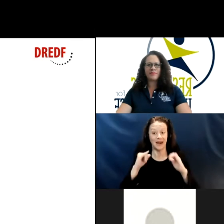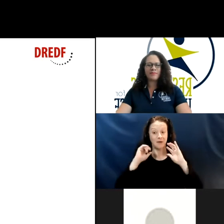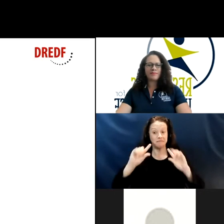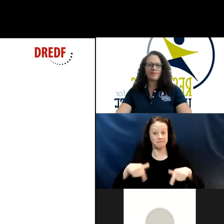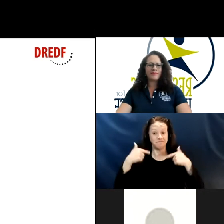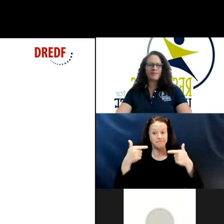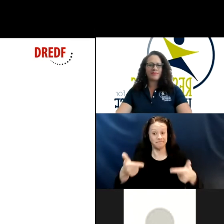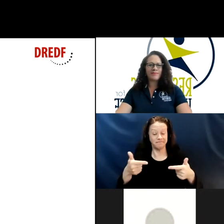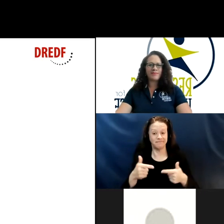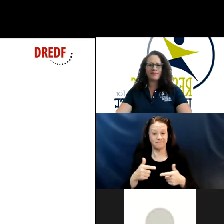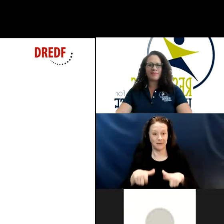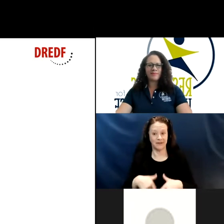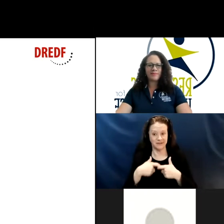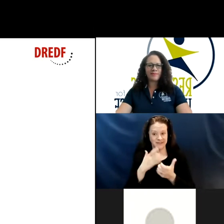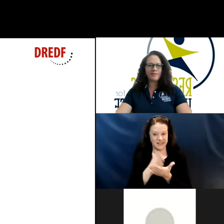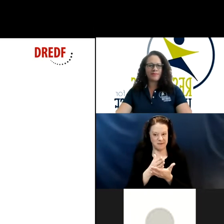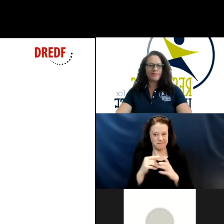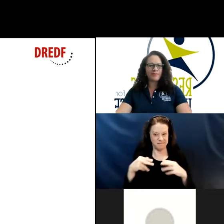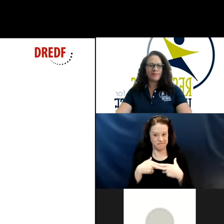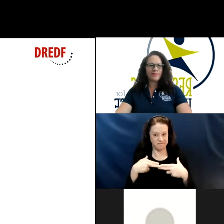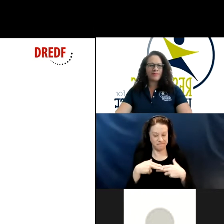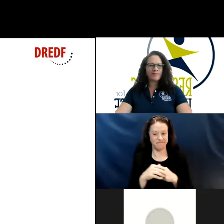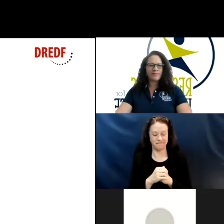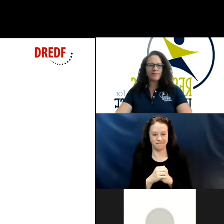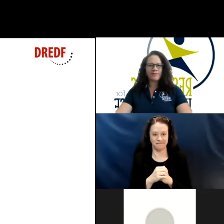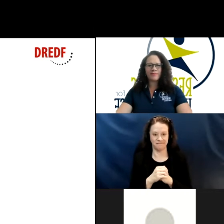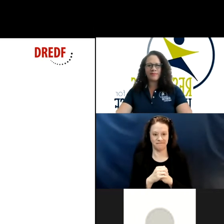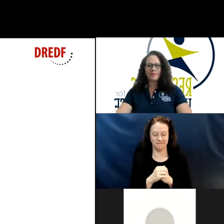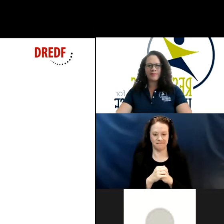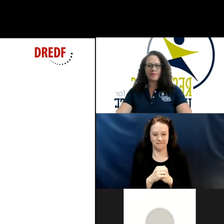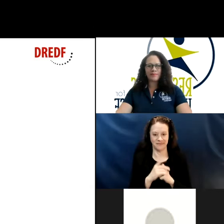and stop sharing my screen and let Tanesha share hers.